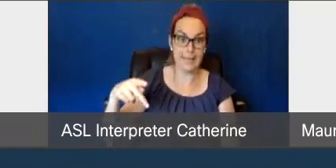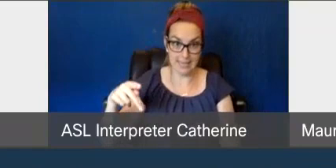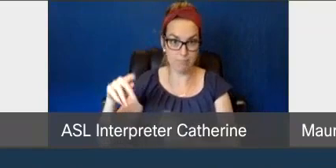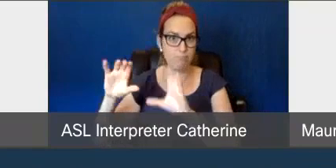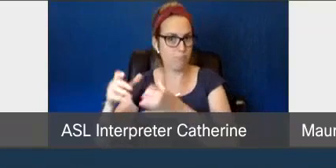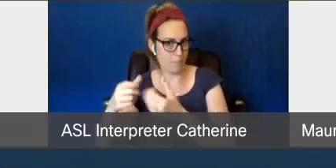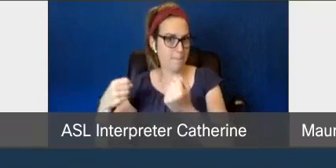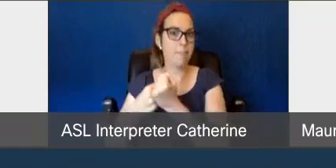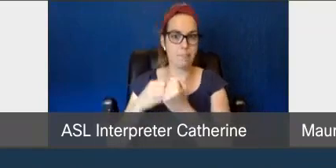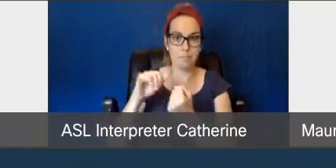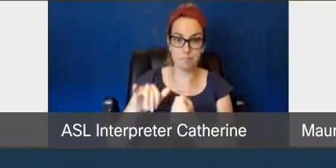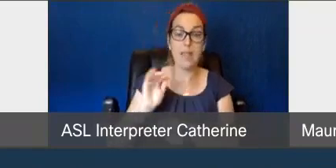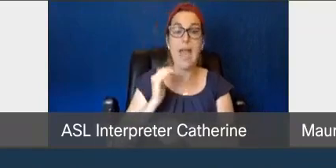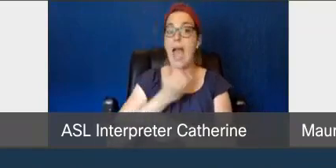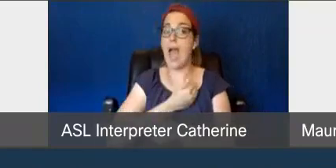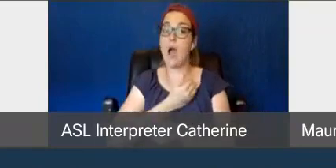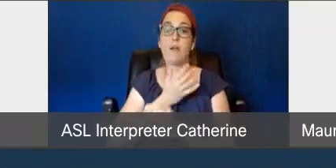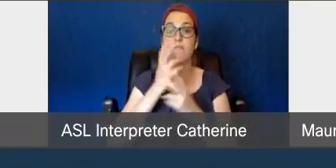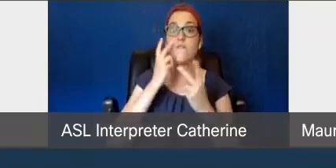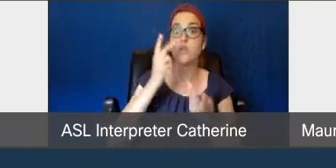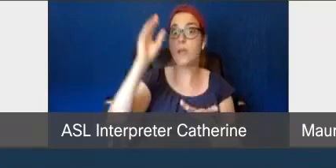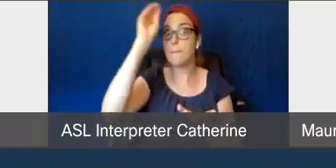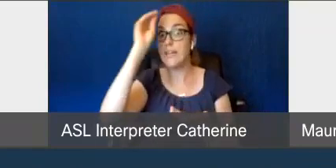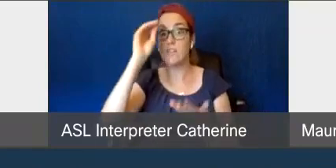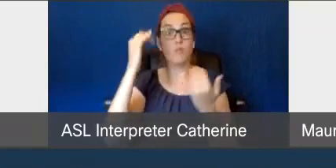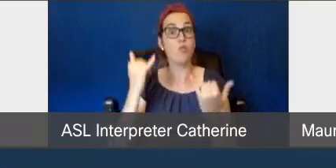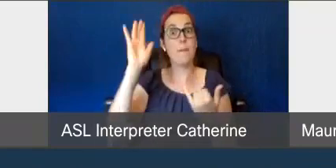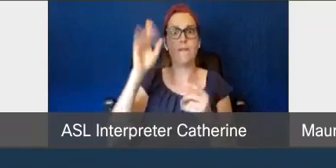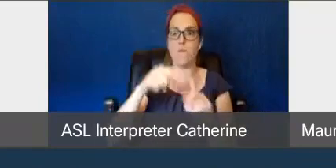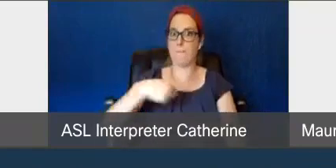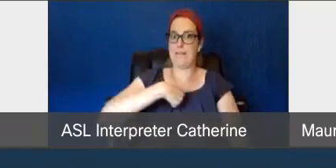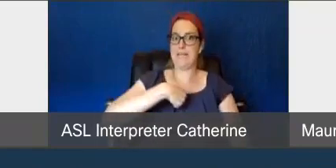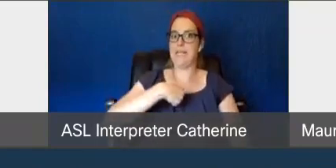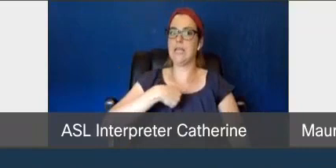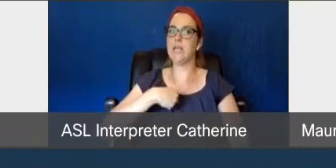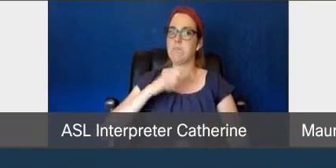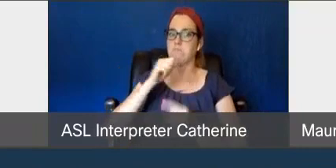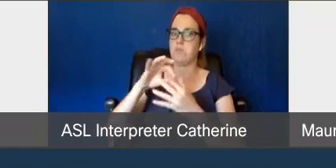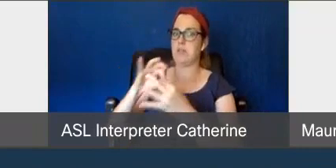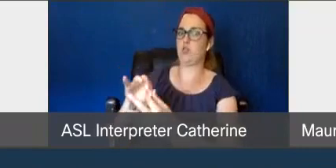and the views and opinions are those of me and not necessarily the position of ONDCP